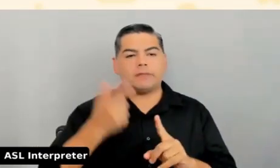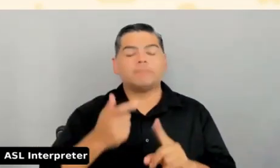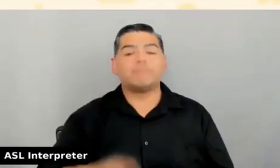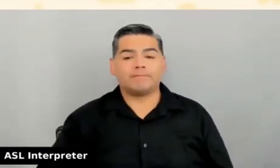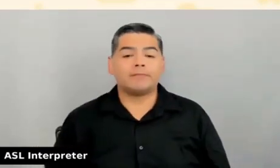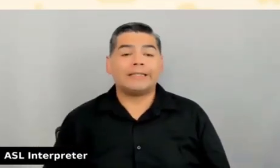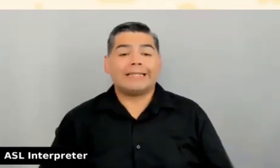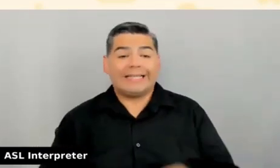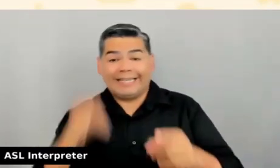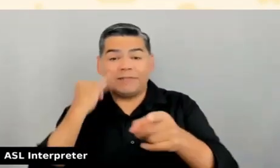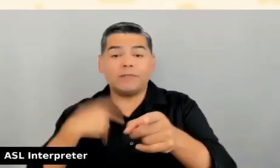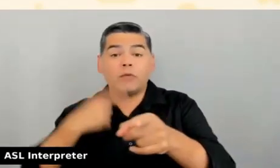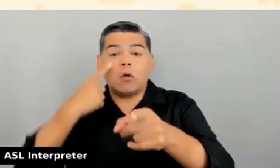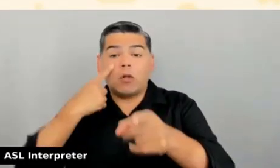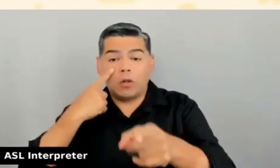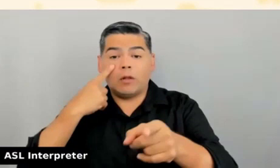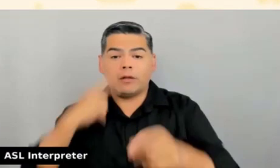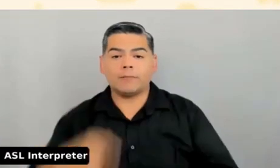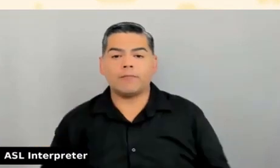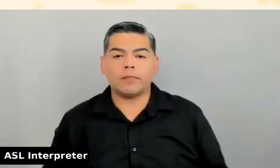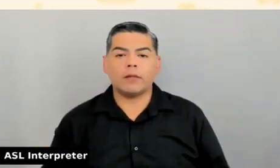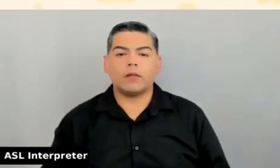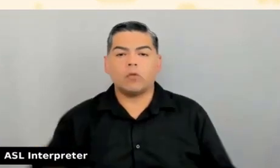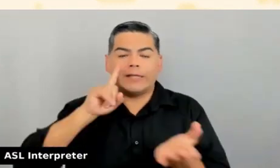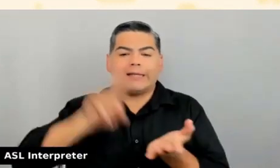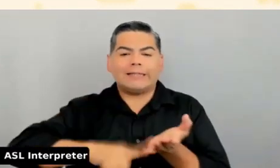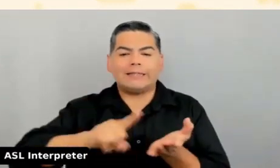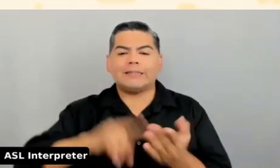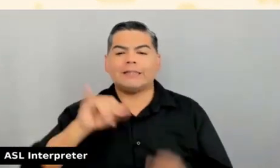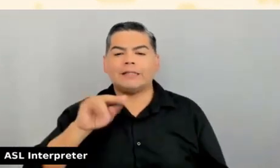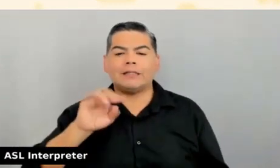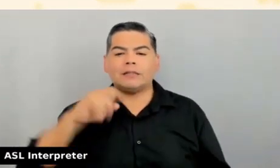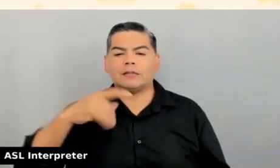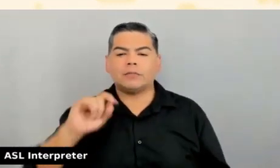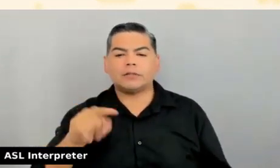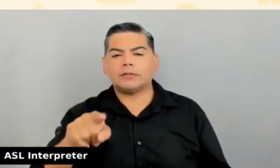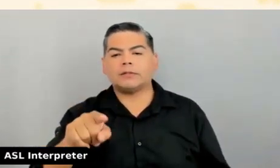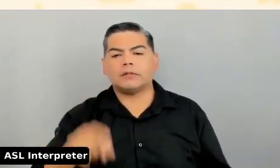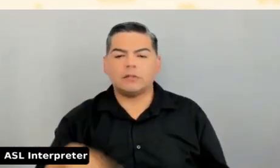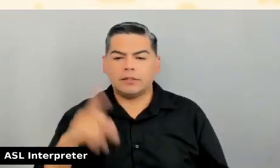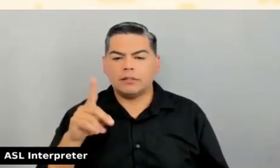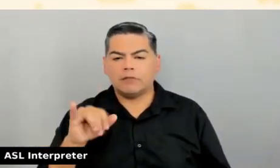If we take a look over here at the Divi theme, we will take a look